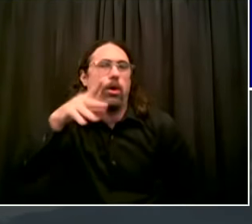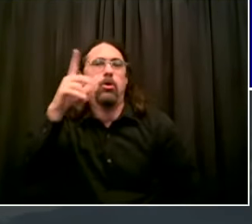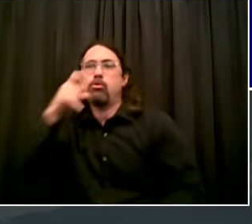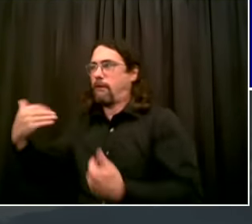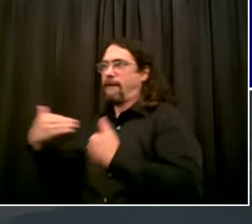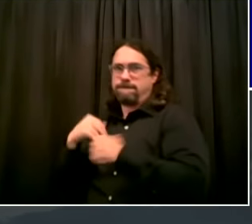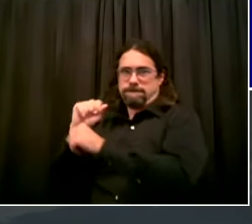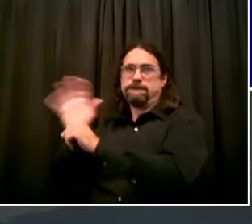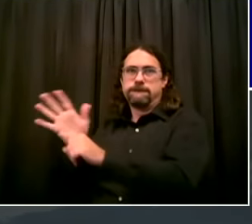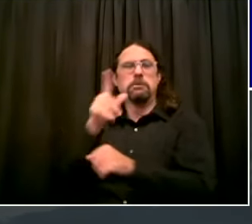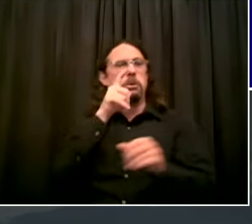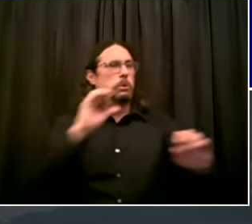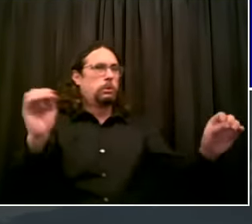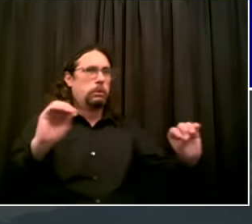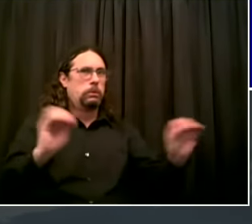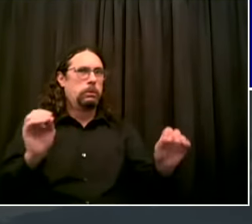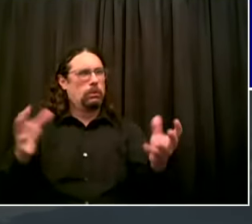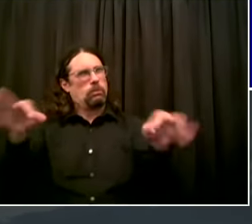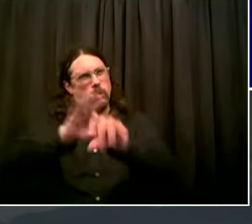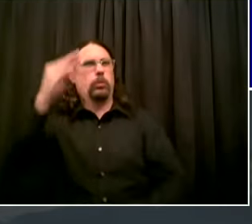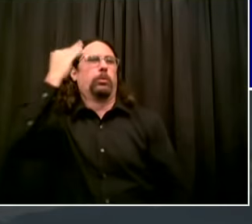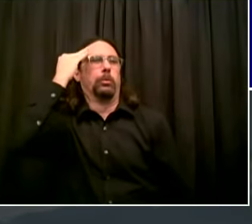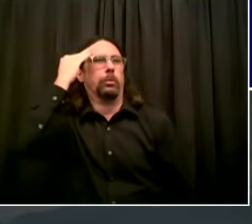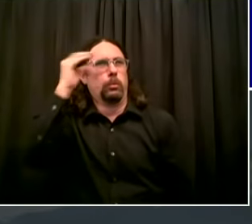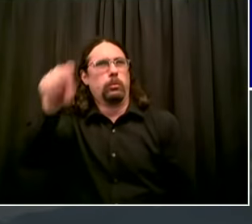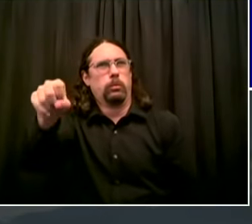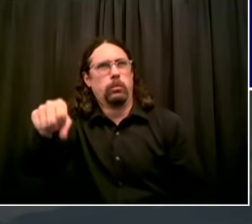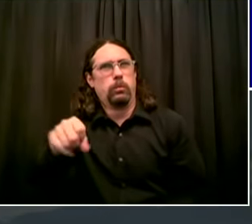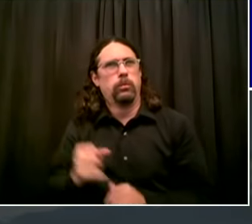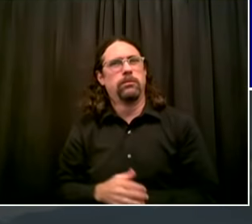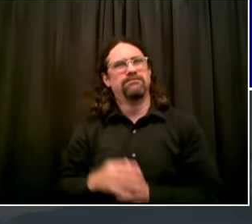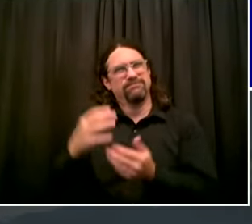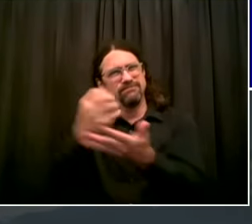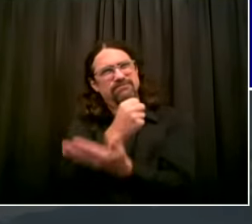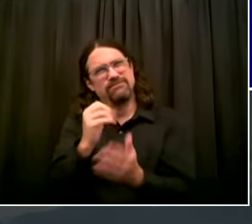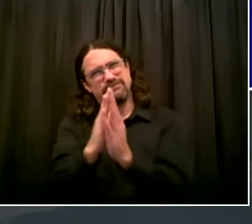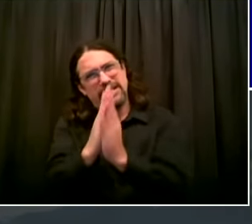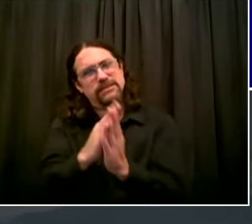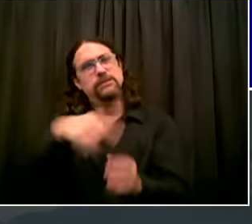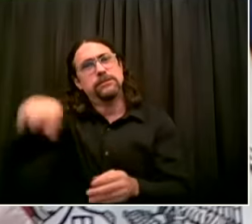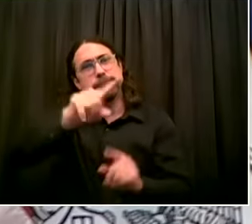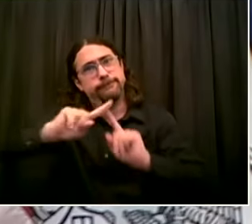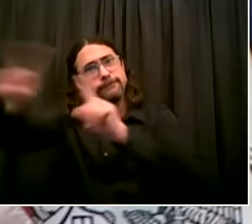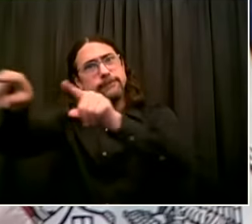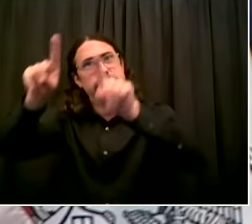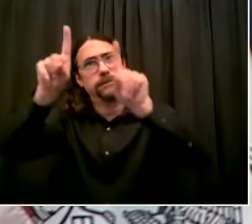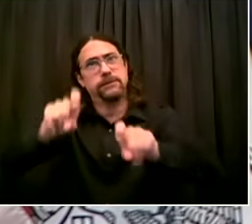PROBLEM. EACH ZIP CODE IS DIFFERENT. SOME WE HAVE SEEN NOTICEABLE PROGRESS BUT